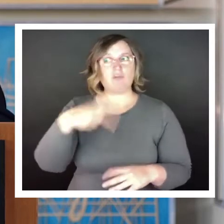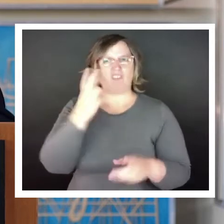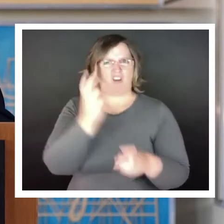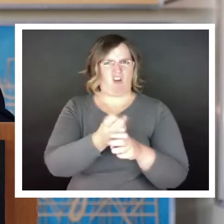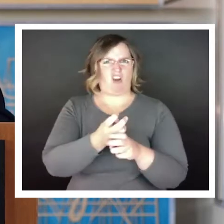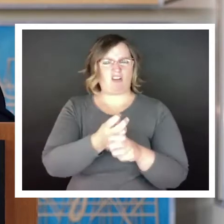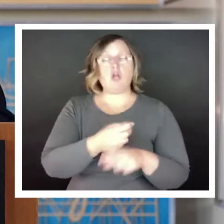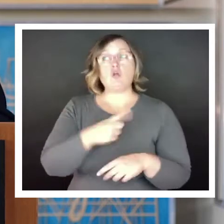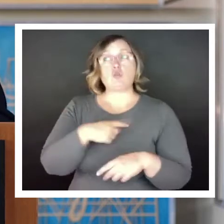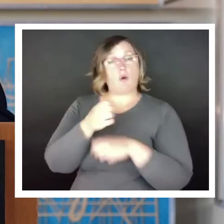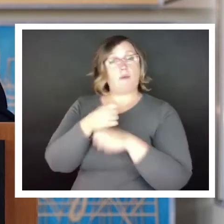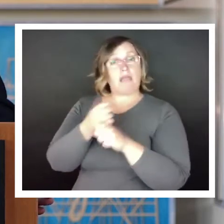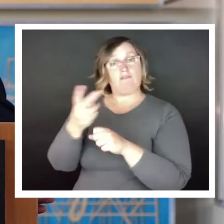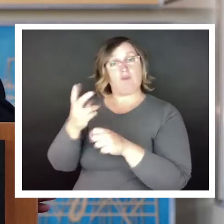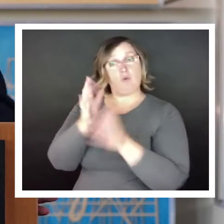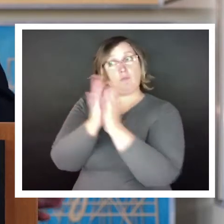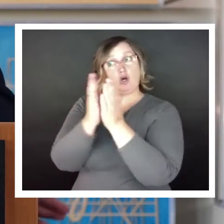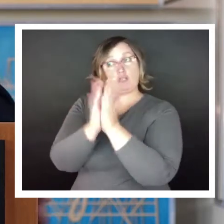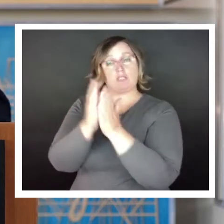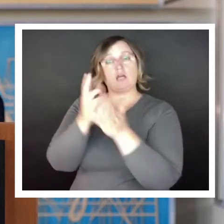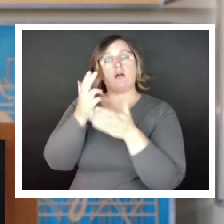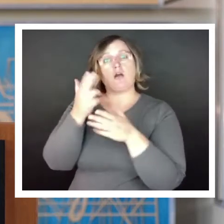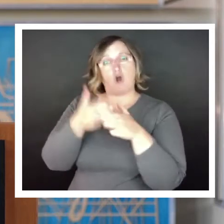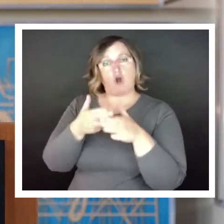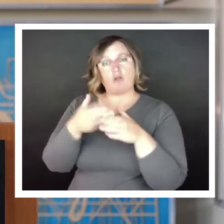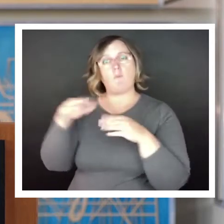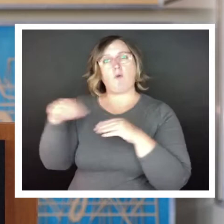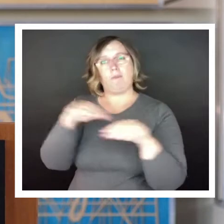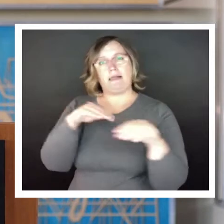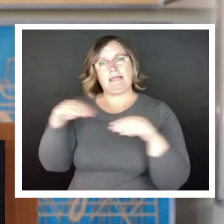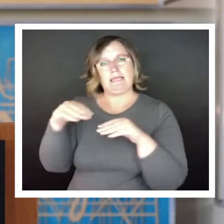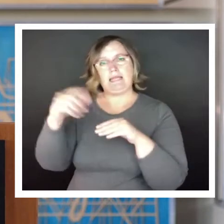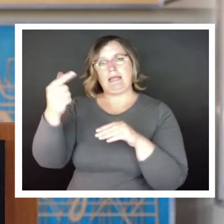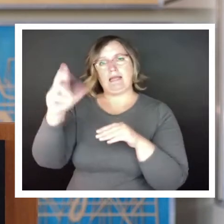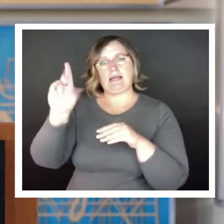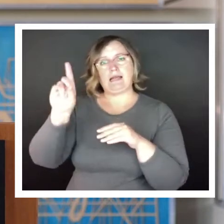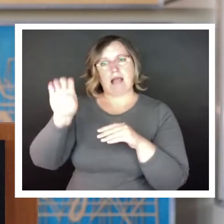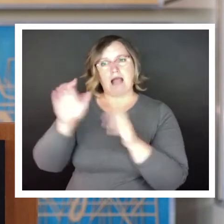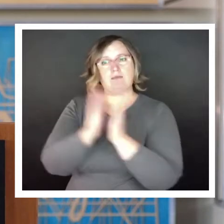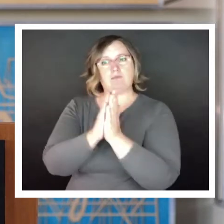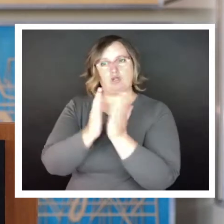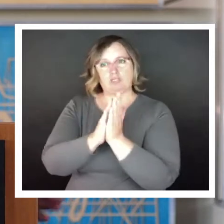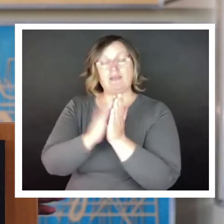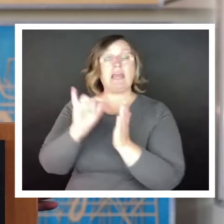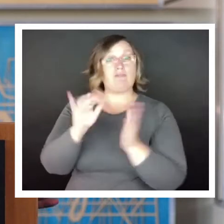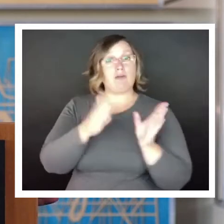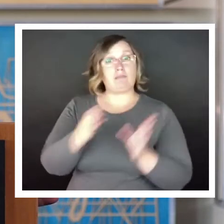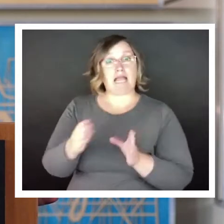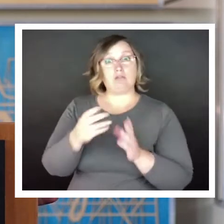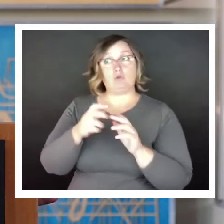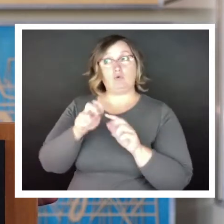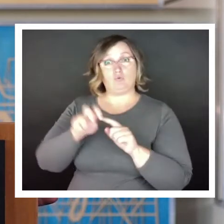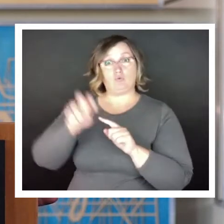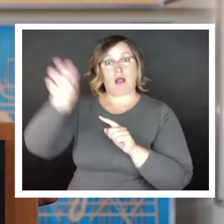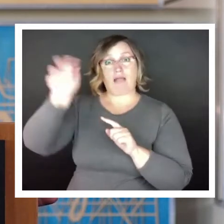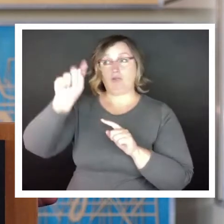"Ability Guidebooks." If we were going to ride the tram, I went the week before and created a book called "I Am Going UP on the Portland Tram."